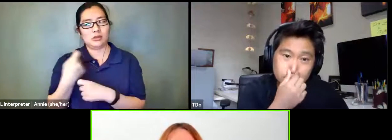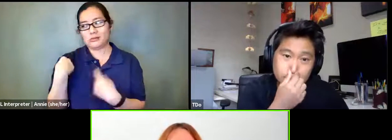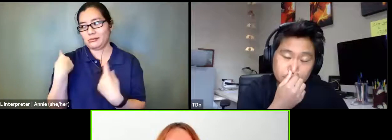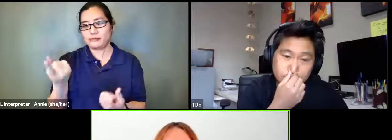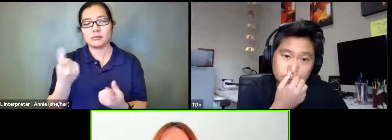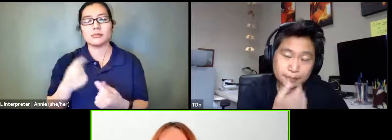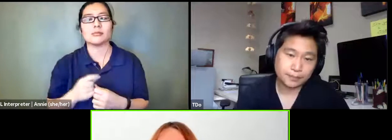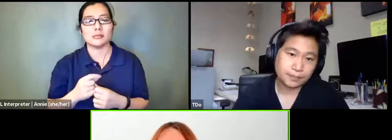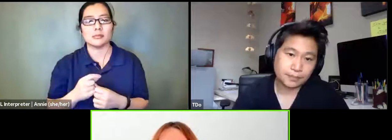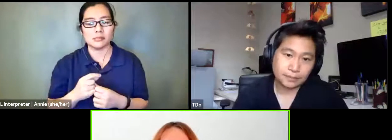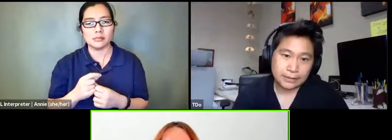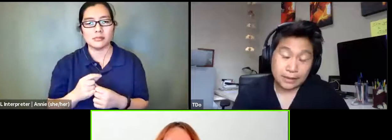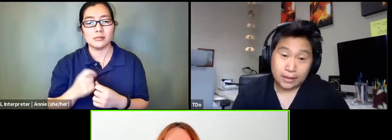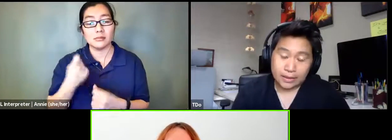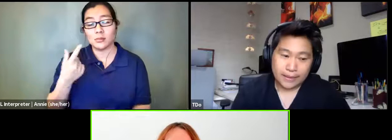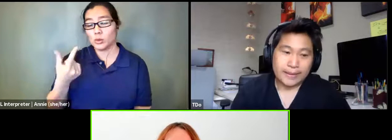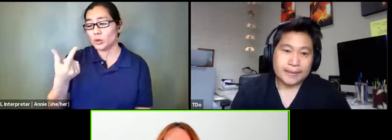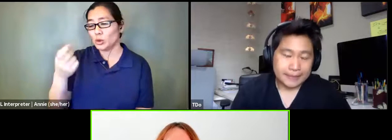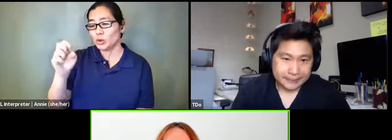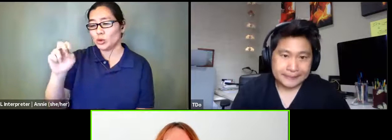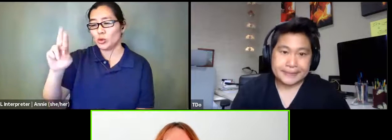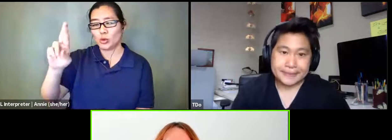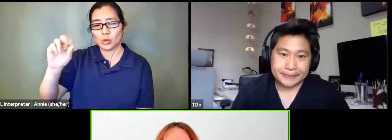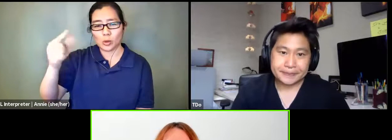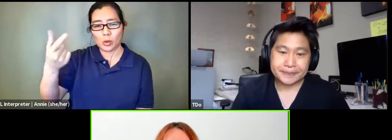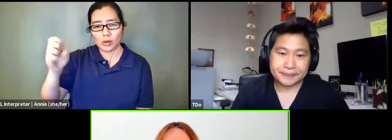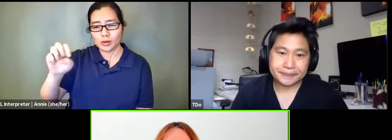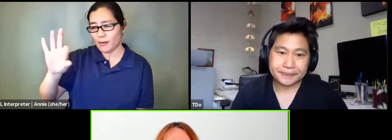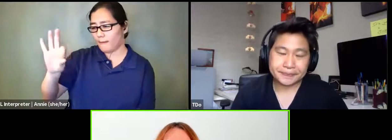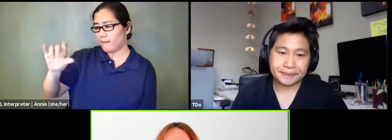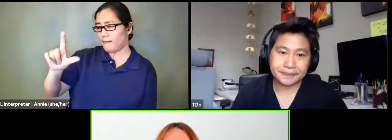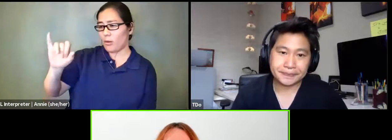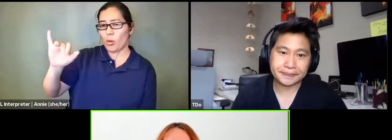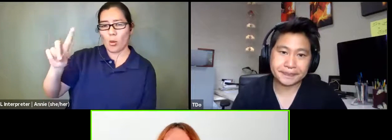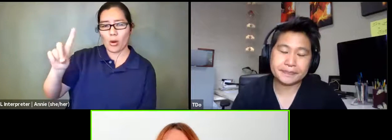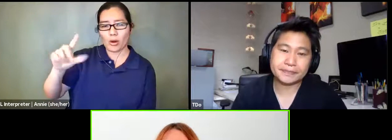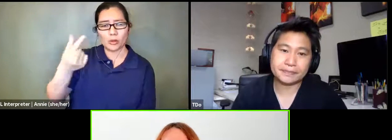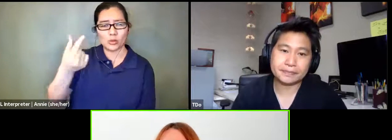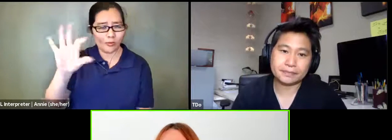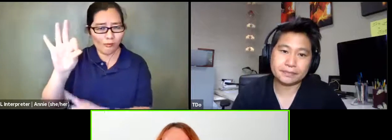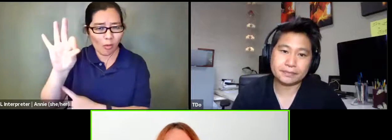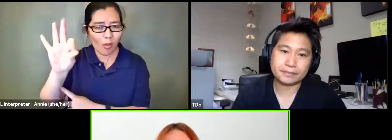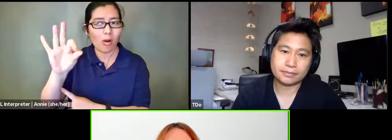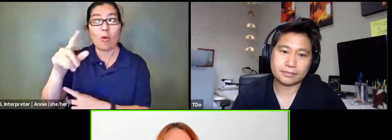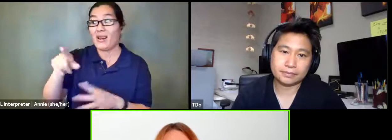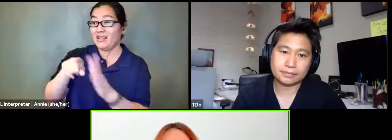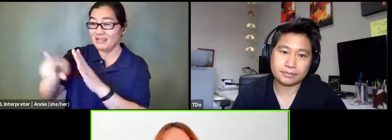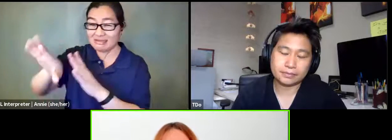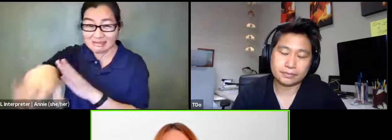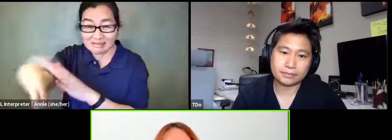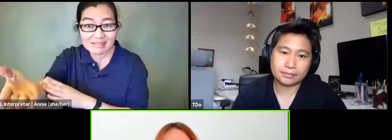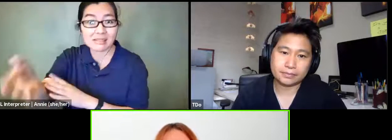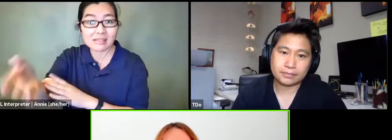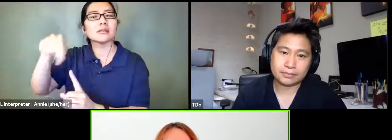when George Floyd was murdered and so much of Black people having to push for their companies